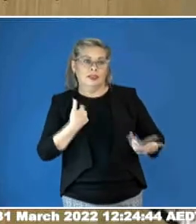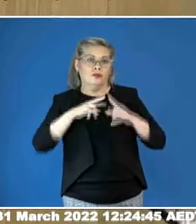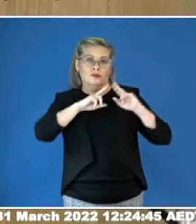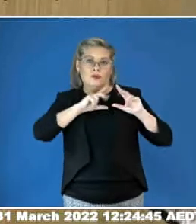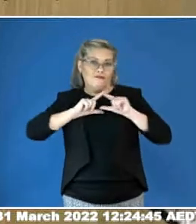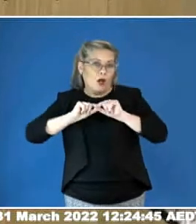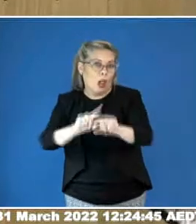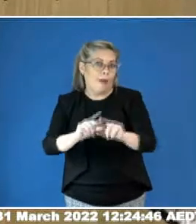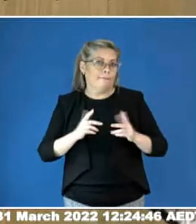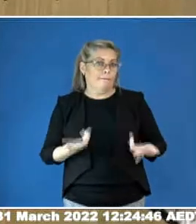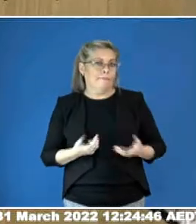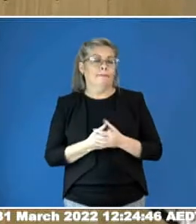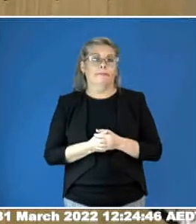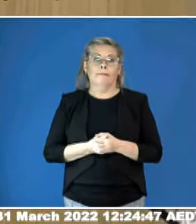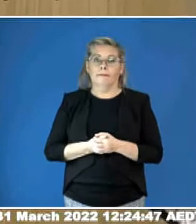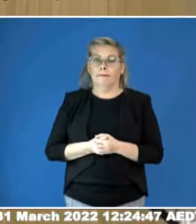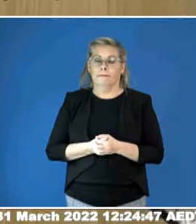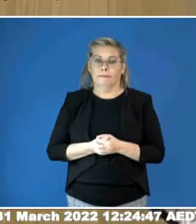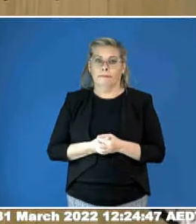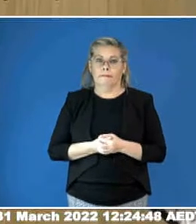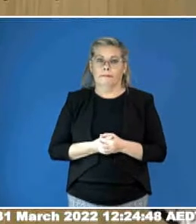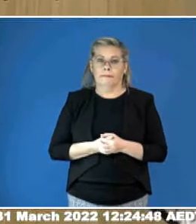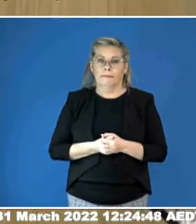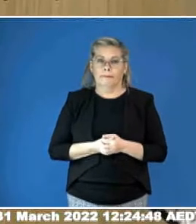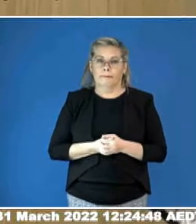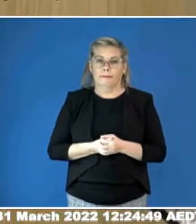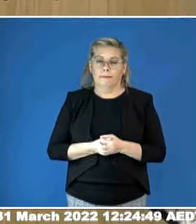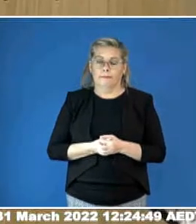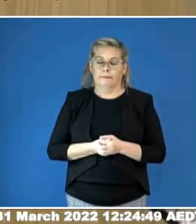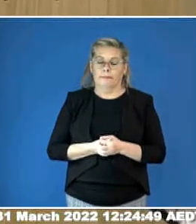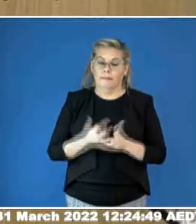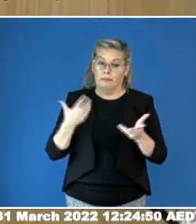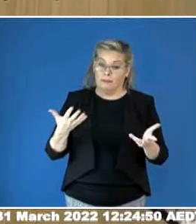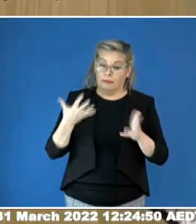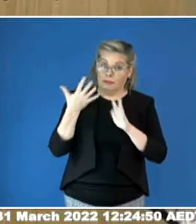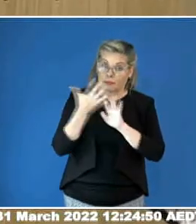And she was aware at that time that there had been at least one review or